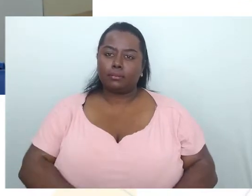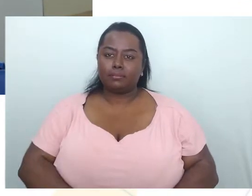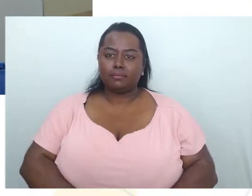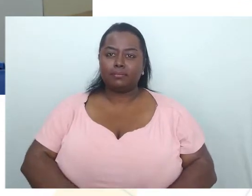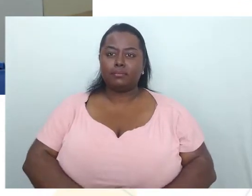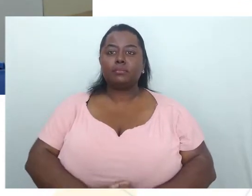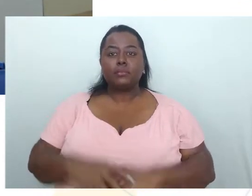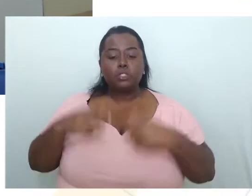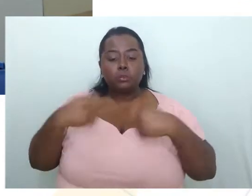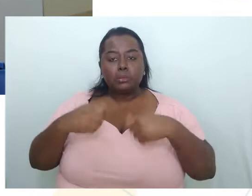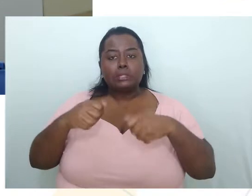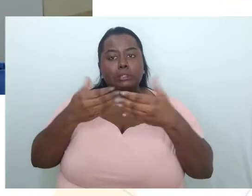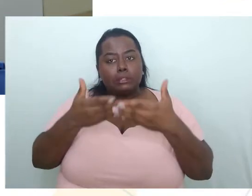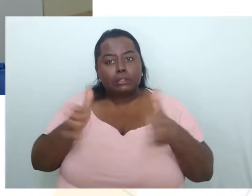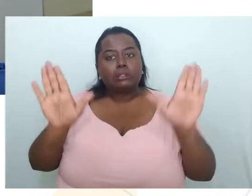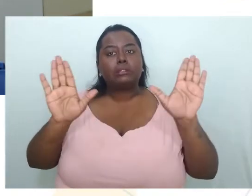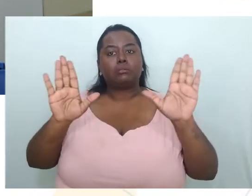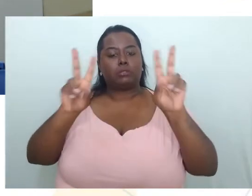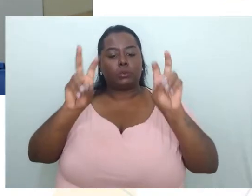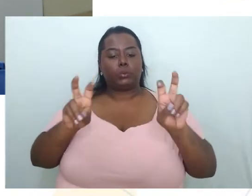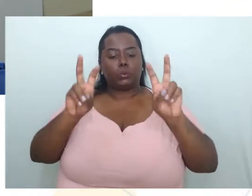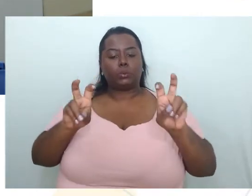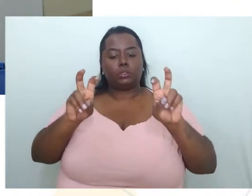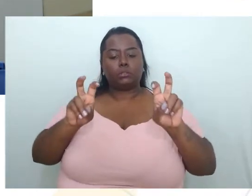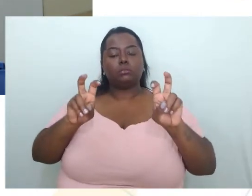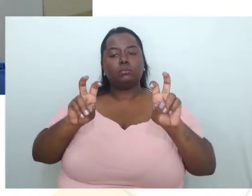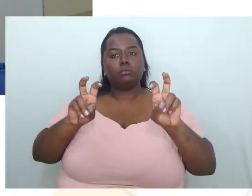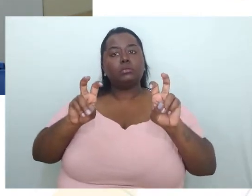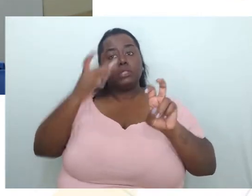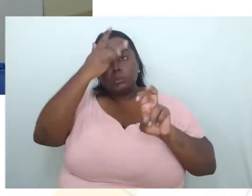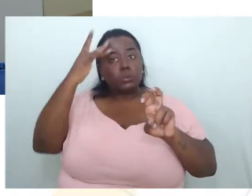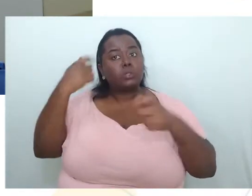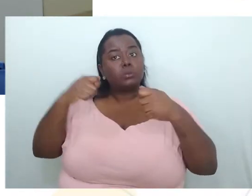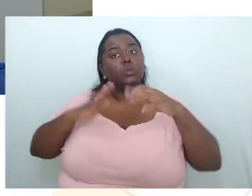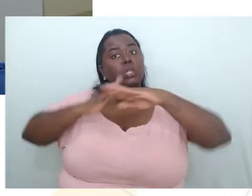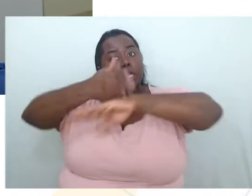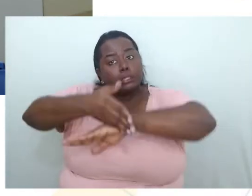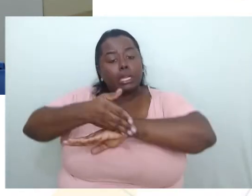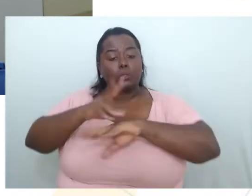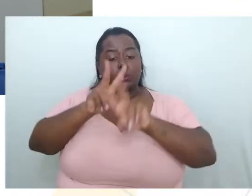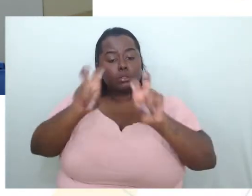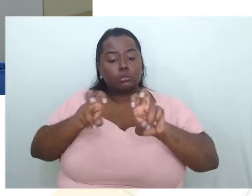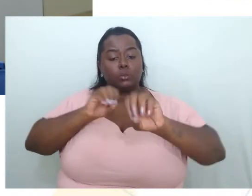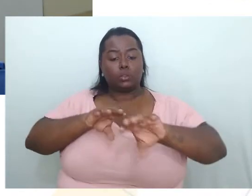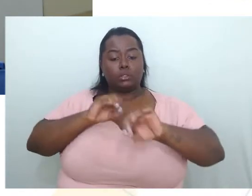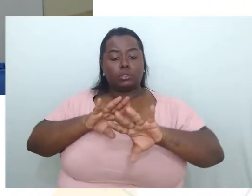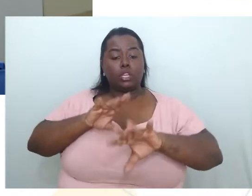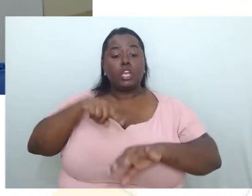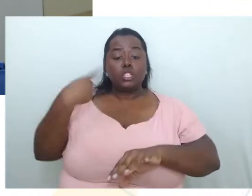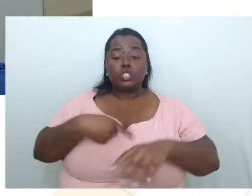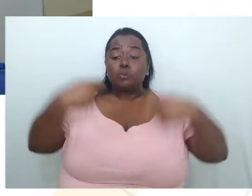privileged and those who can have access, you want to need, you have to, you want to